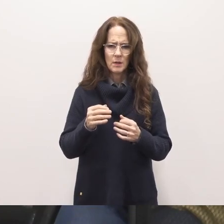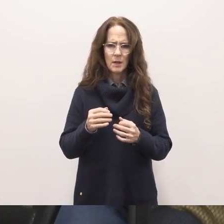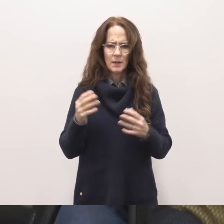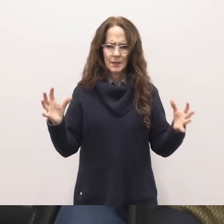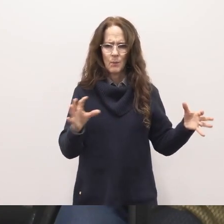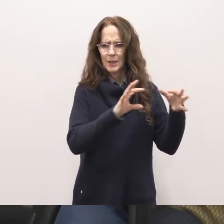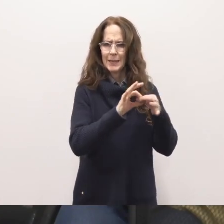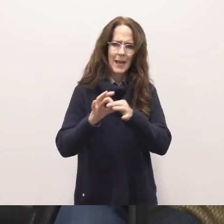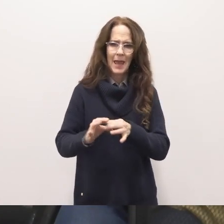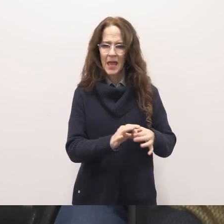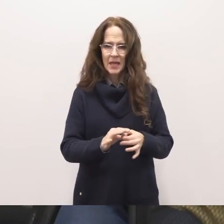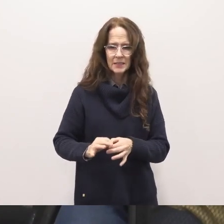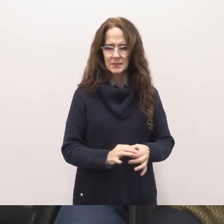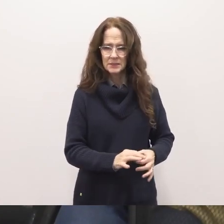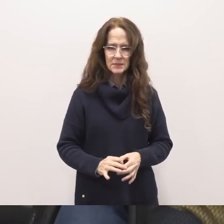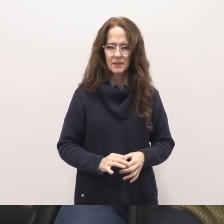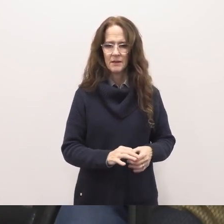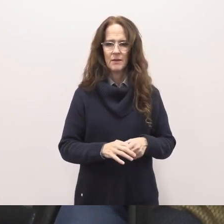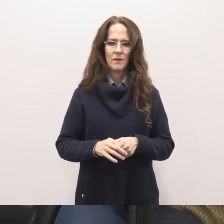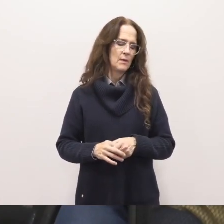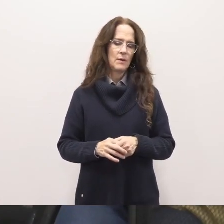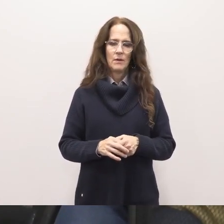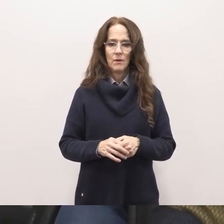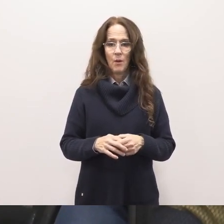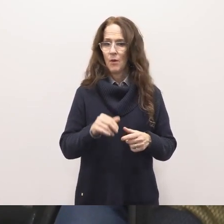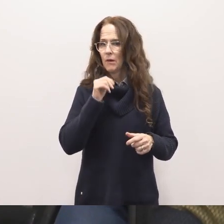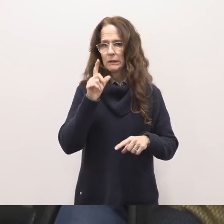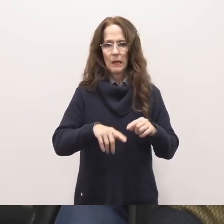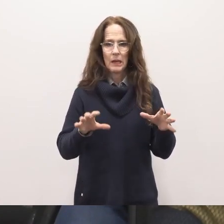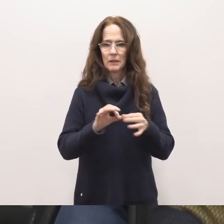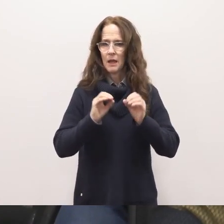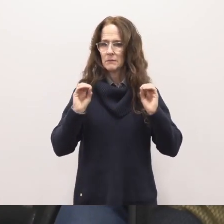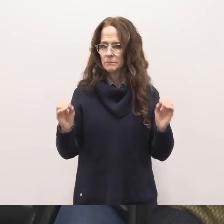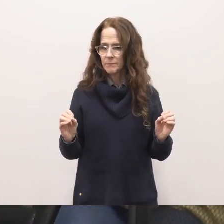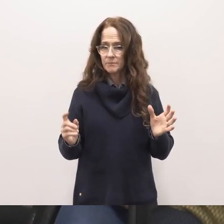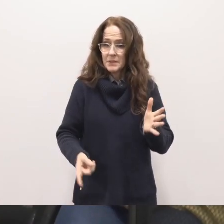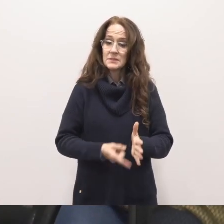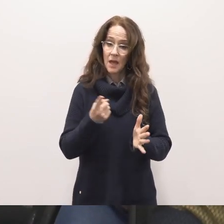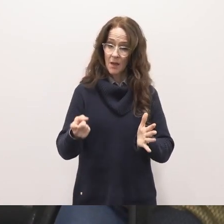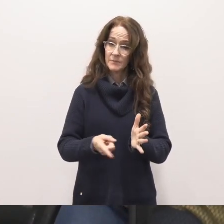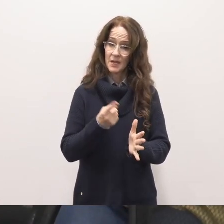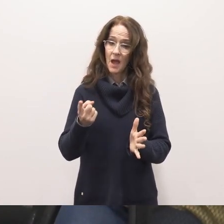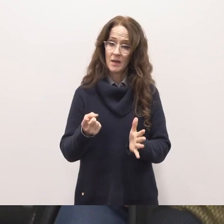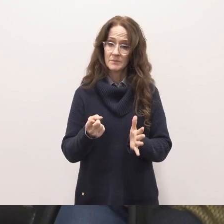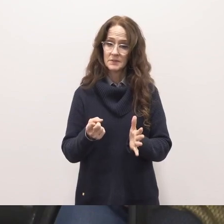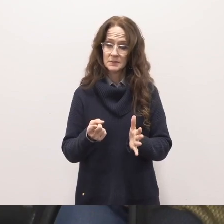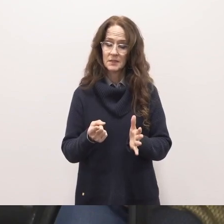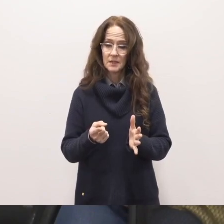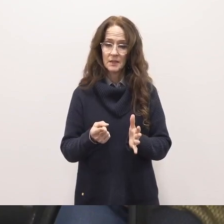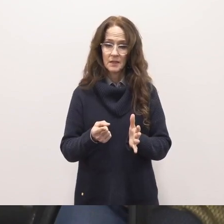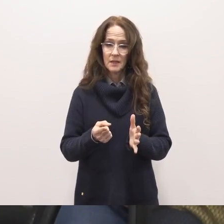Is there a connection or can we not connect the dots? And sometimes, on occasion, we've come to situations like that,